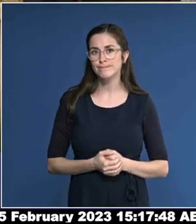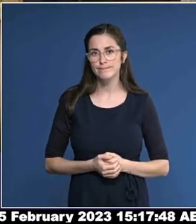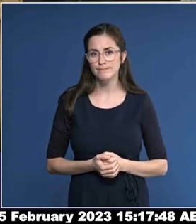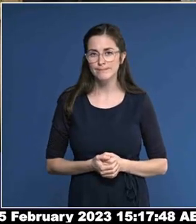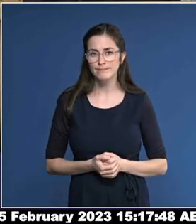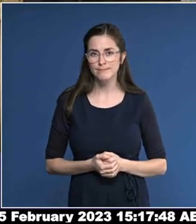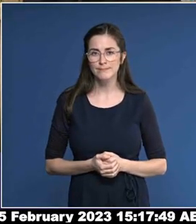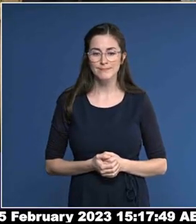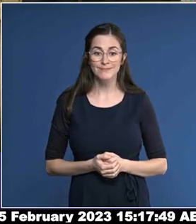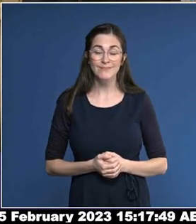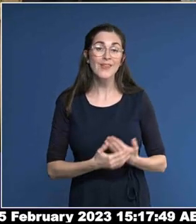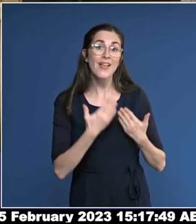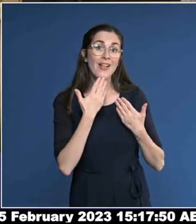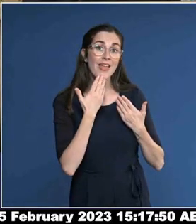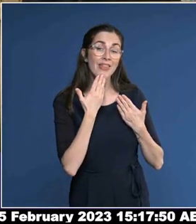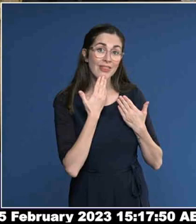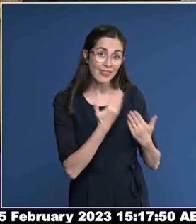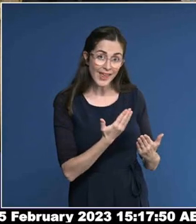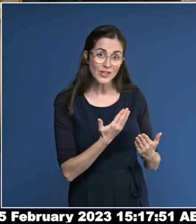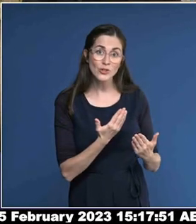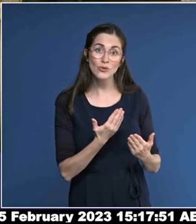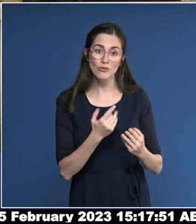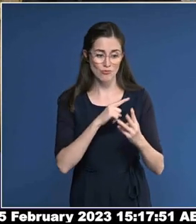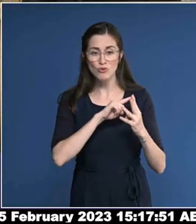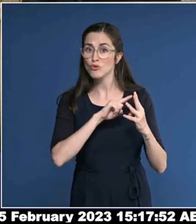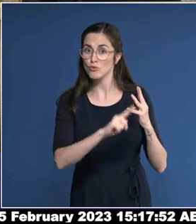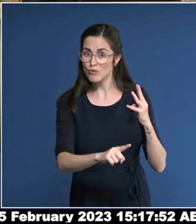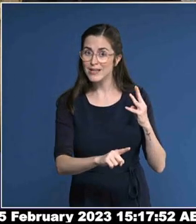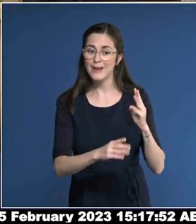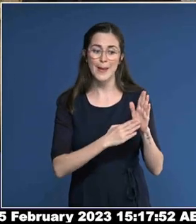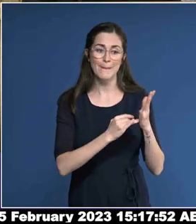Thank you. CHAIR: Thank you very much to each of you, Ms Dean, Ms Berry and Ms Toohey.